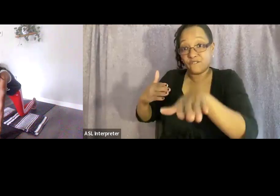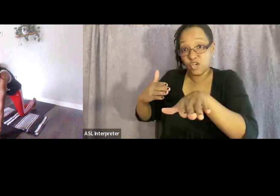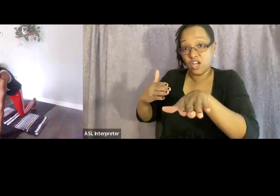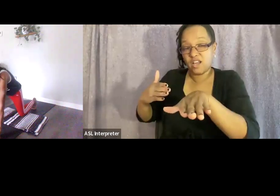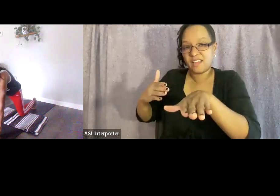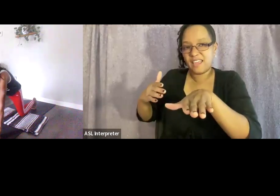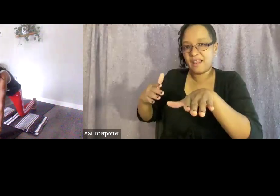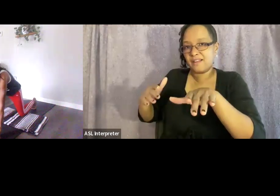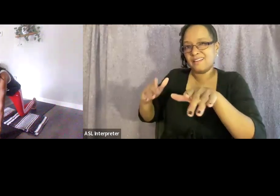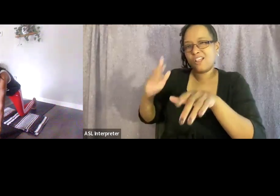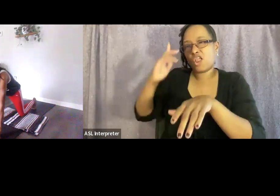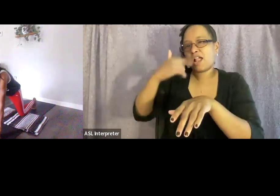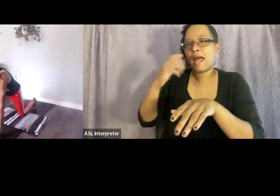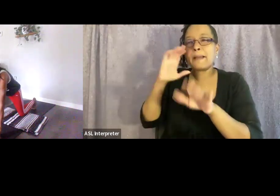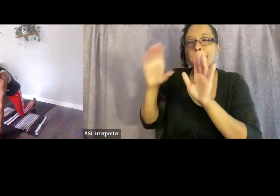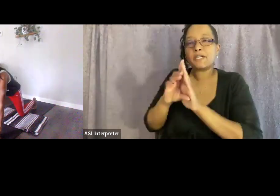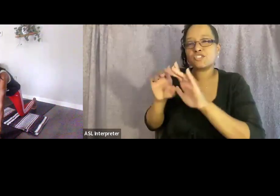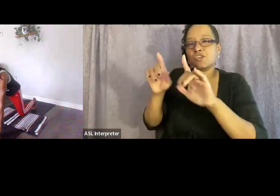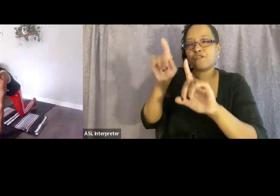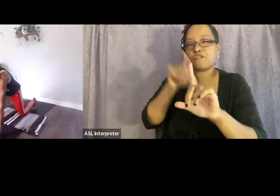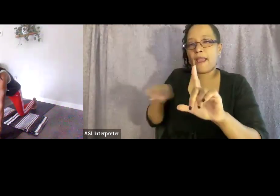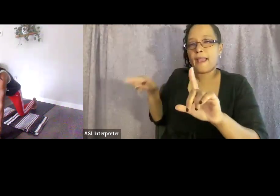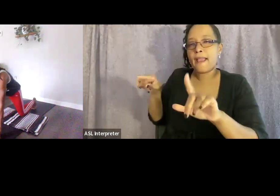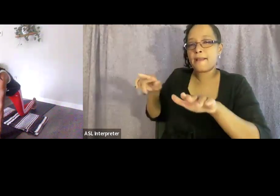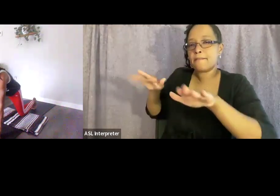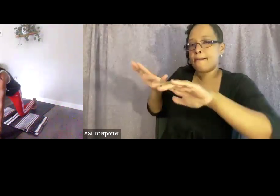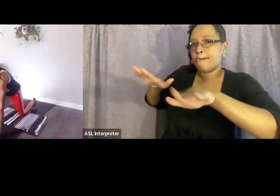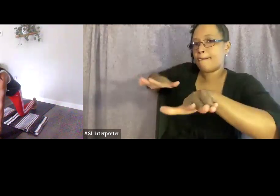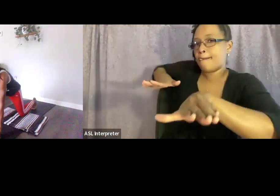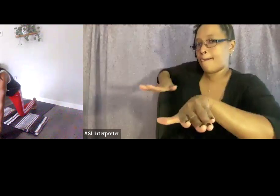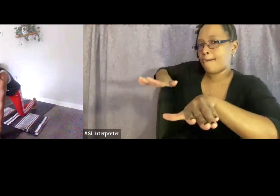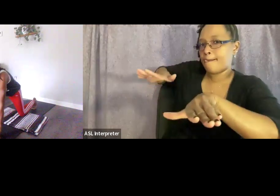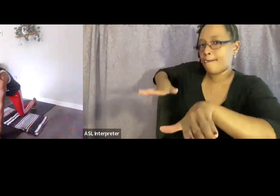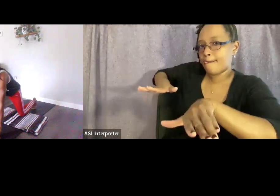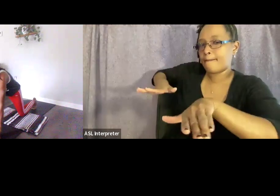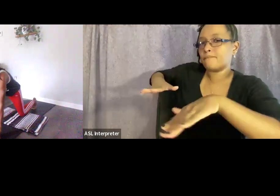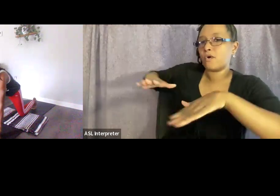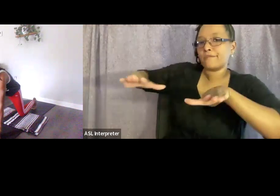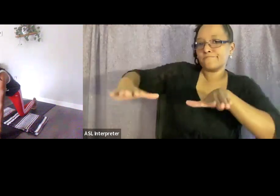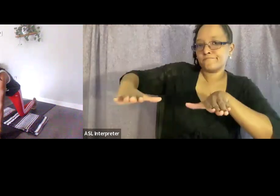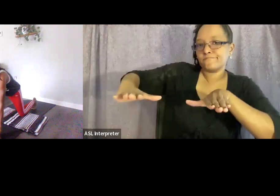So you decide how you want to move, or be in this moment, and if none of those words